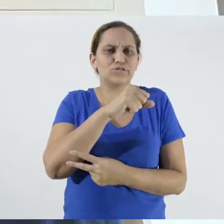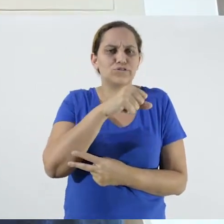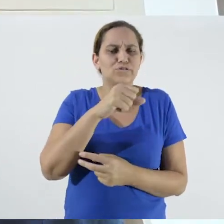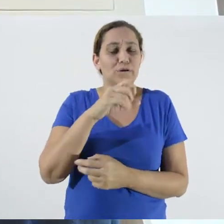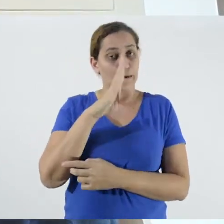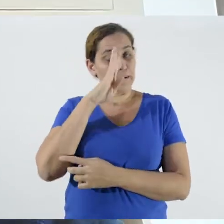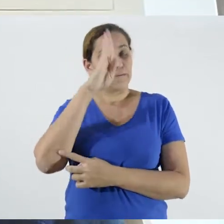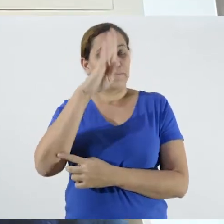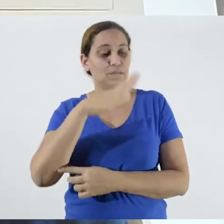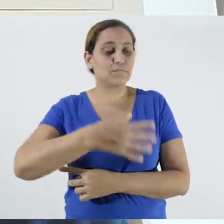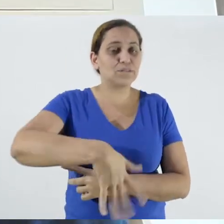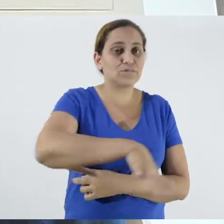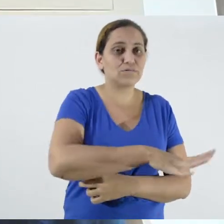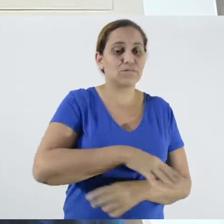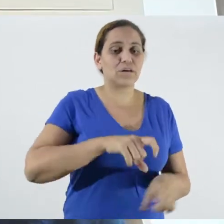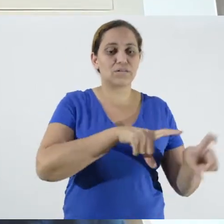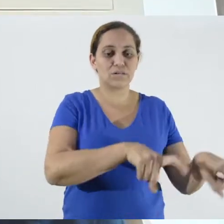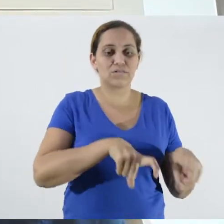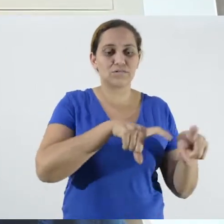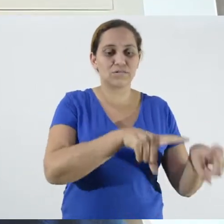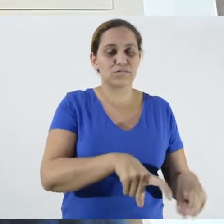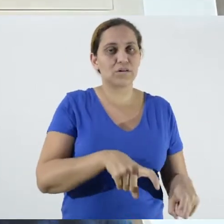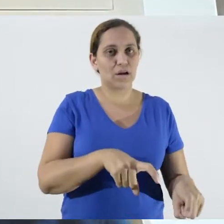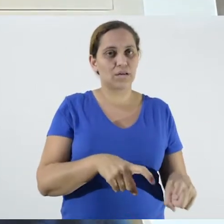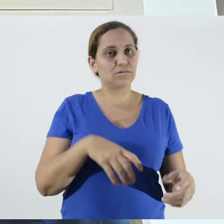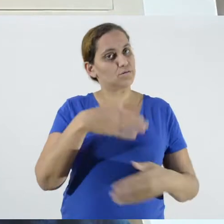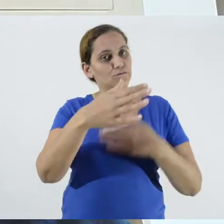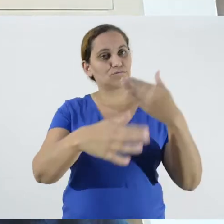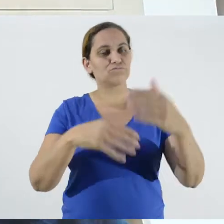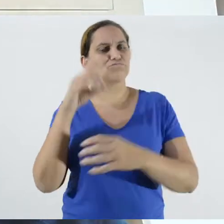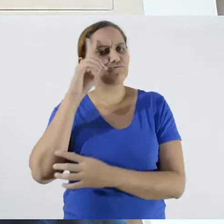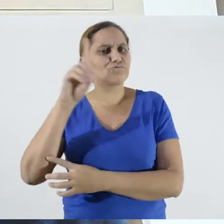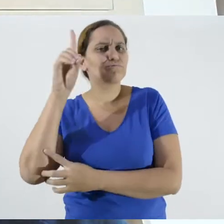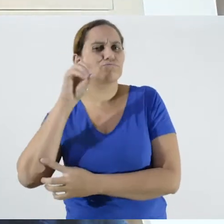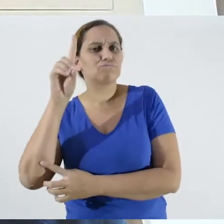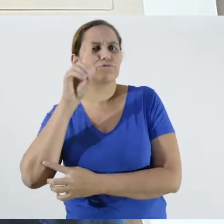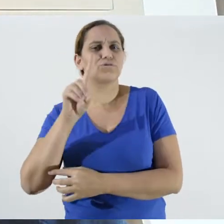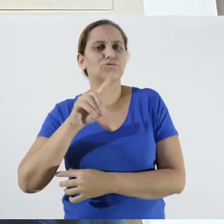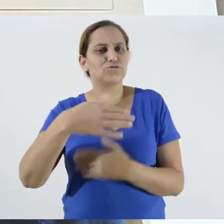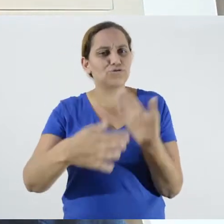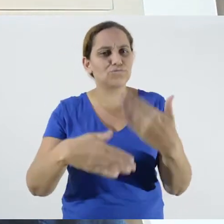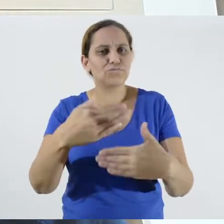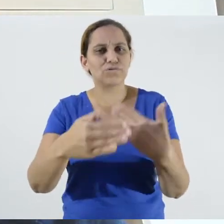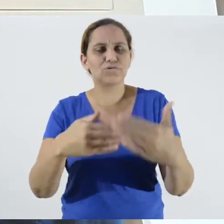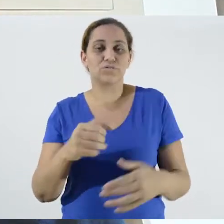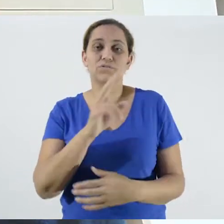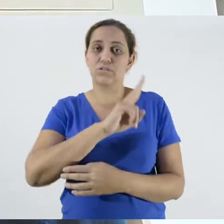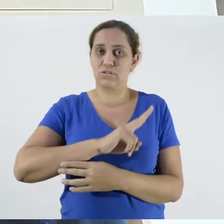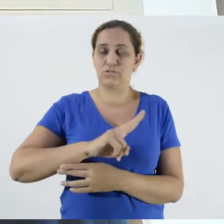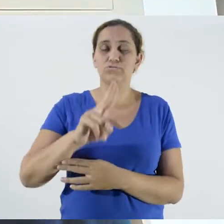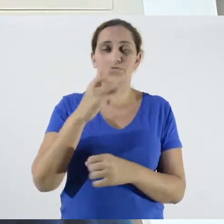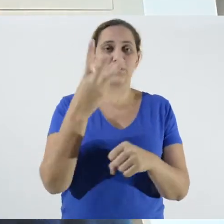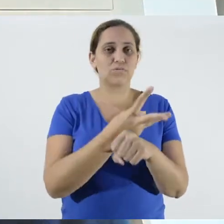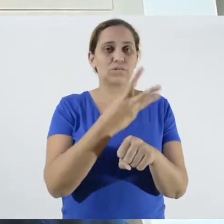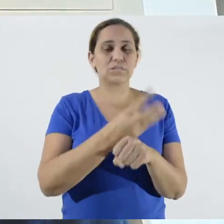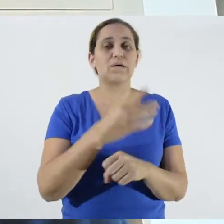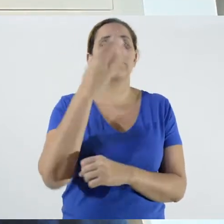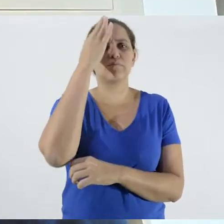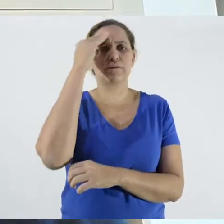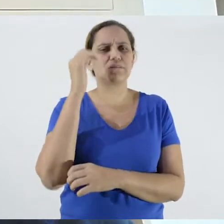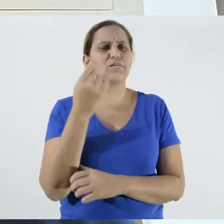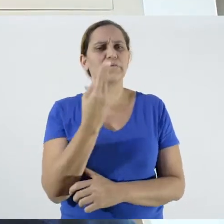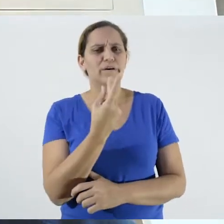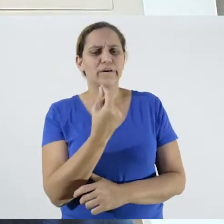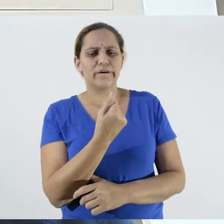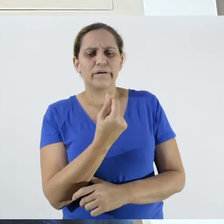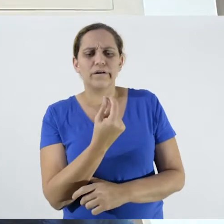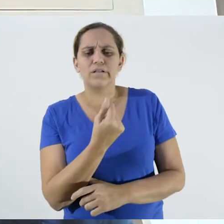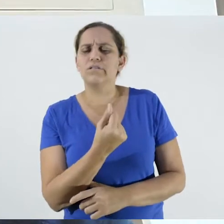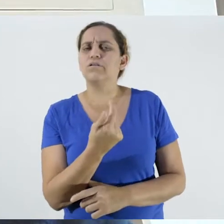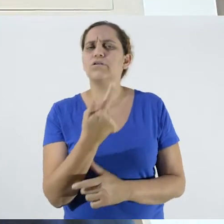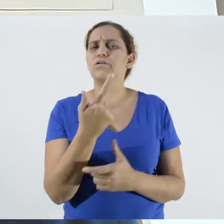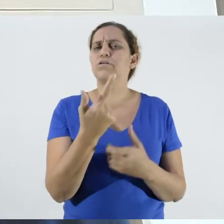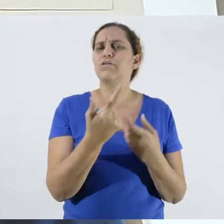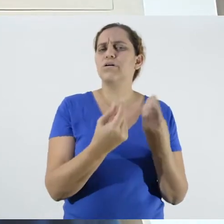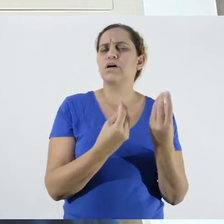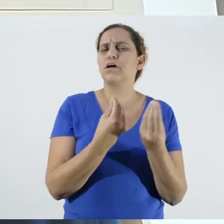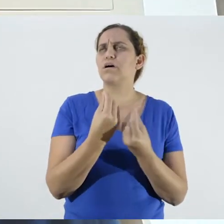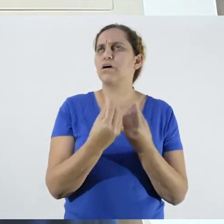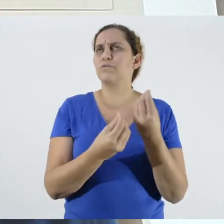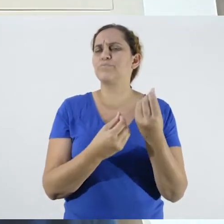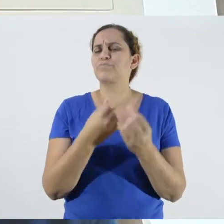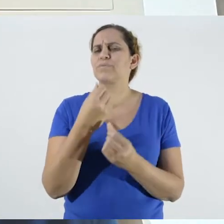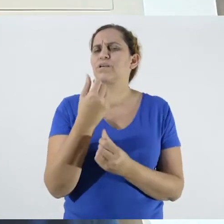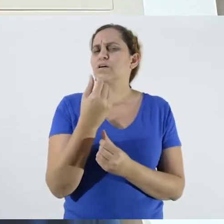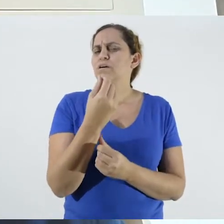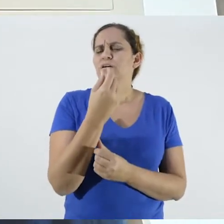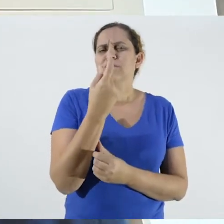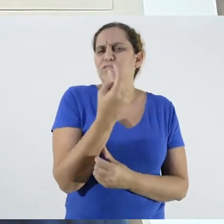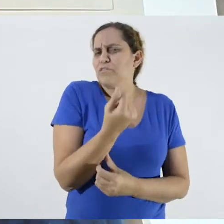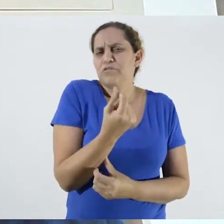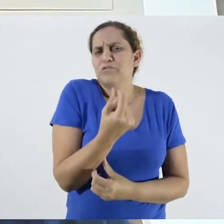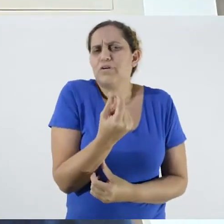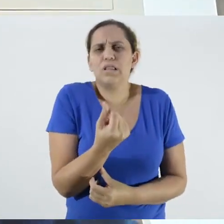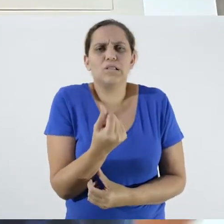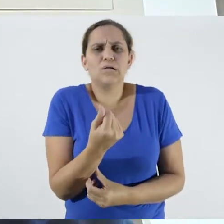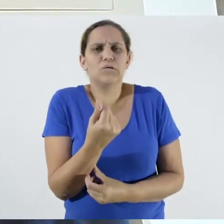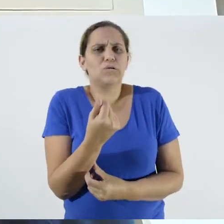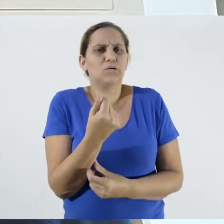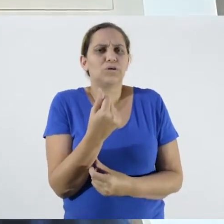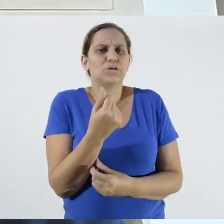in their productive routines, to know commodity prices,